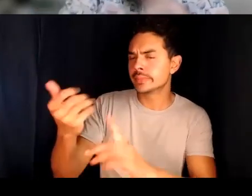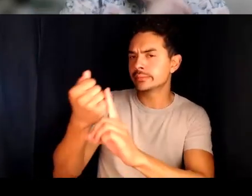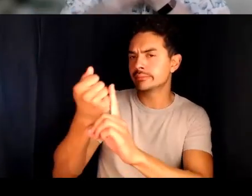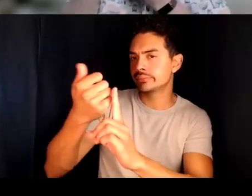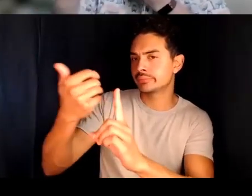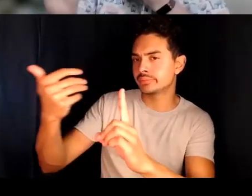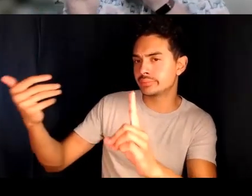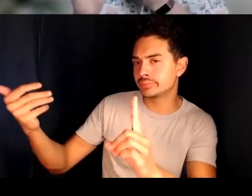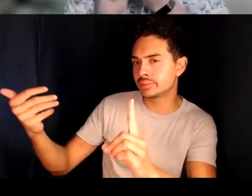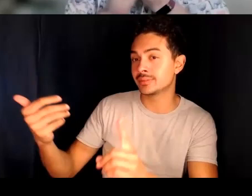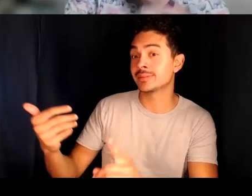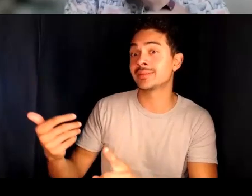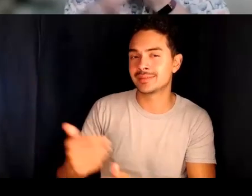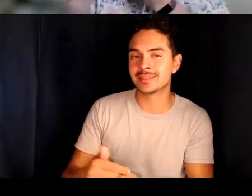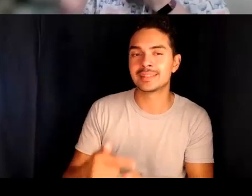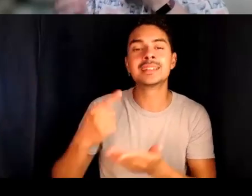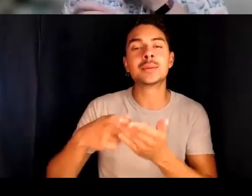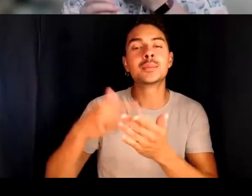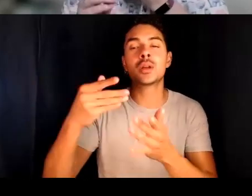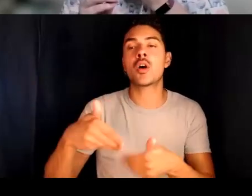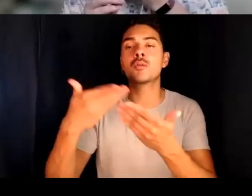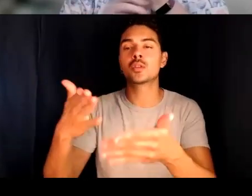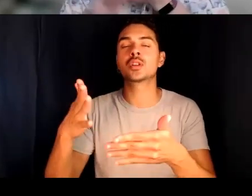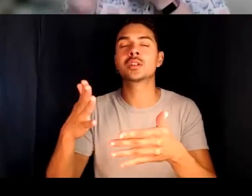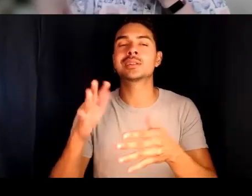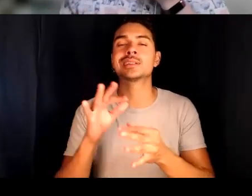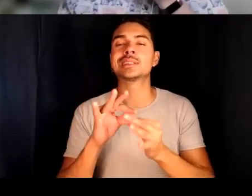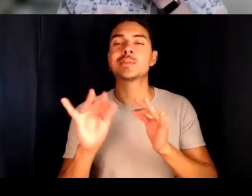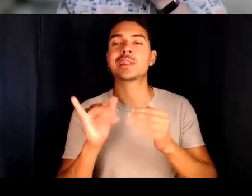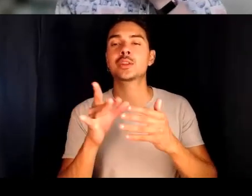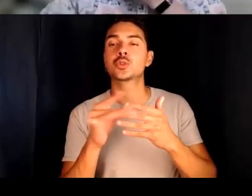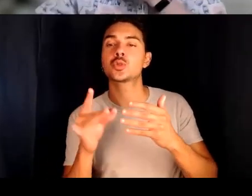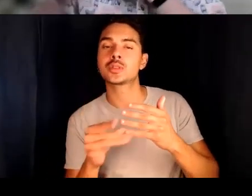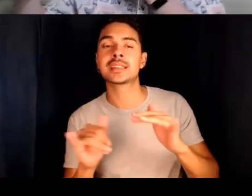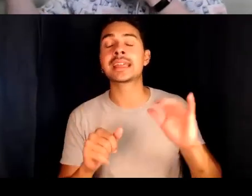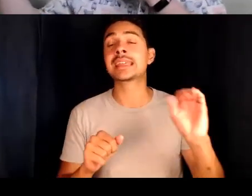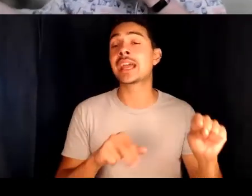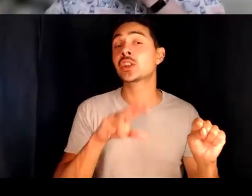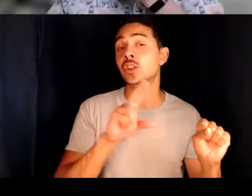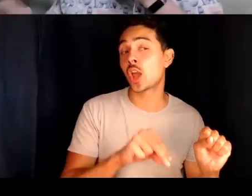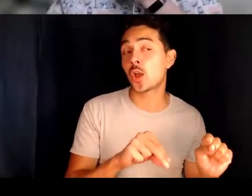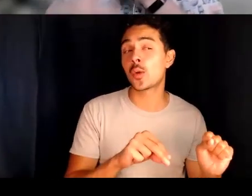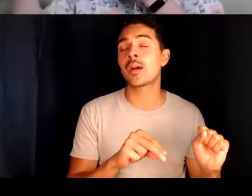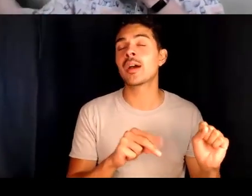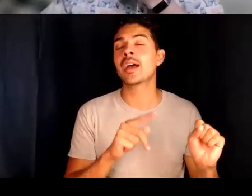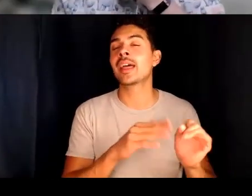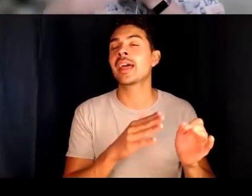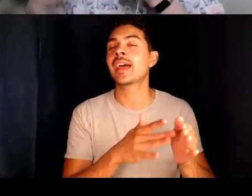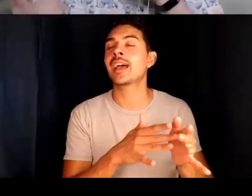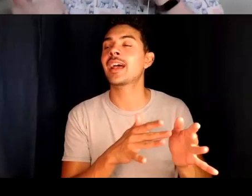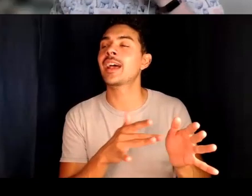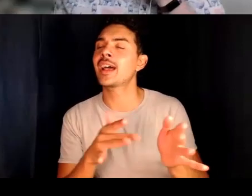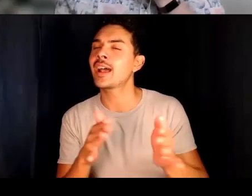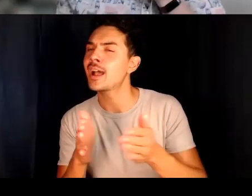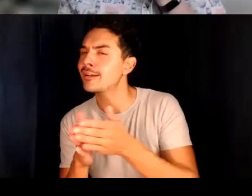sometimes you start with offering choices or you know, yes or no questions and then build to open-ended as they get more comfortable.